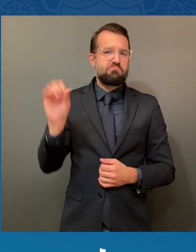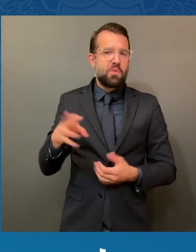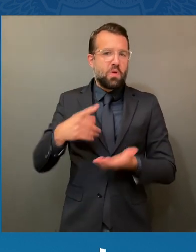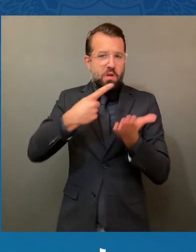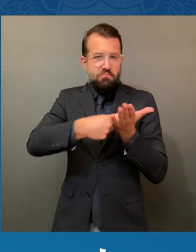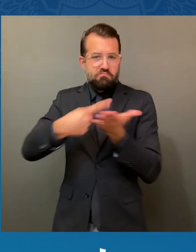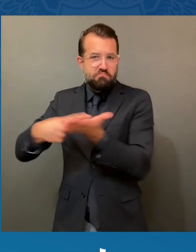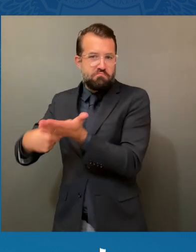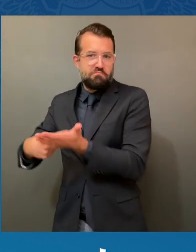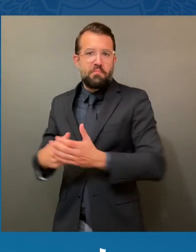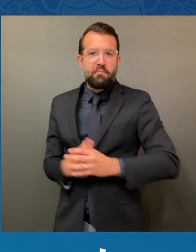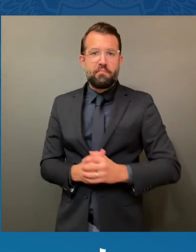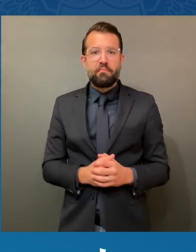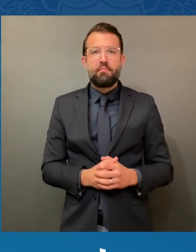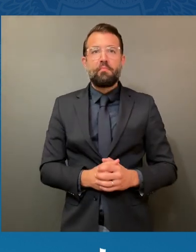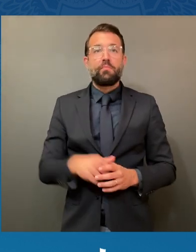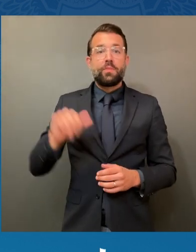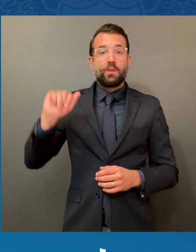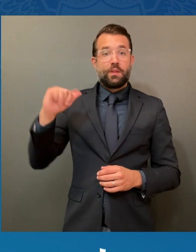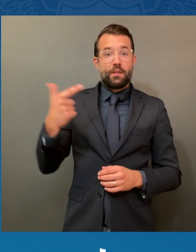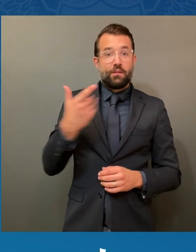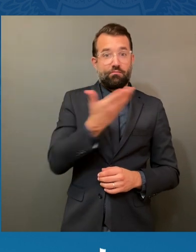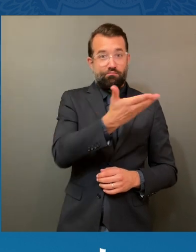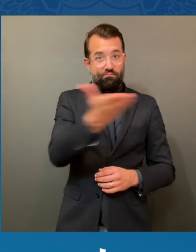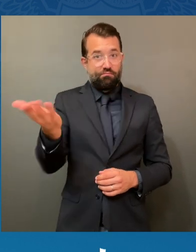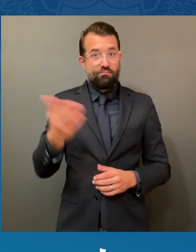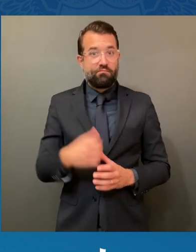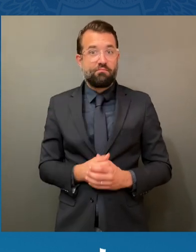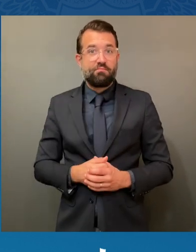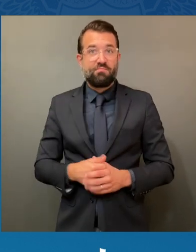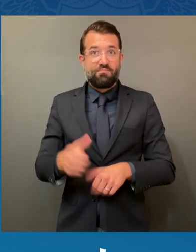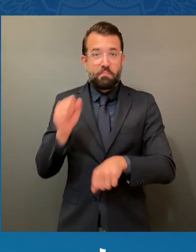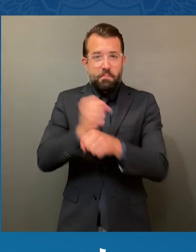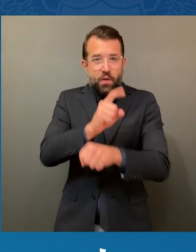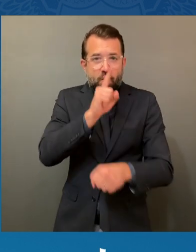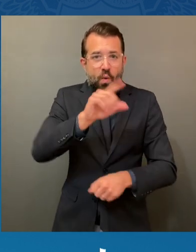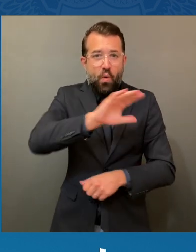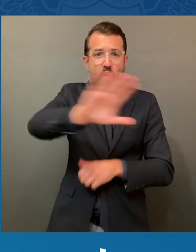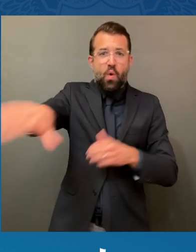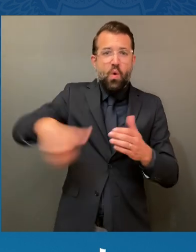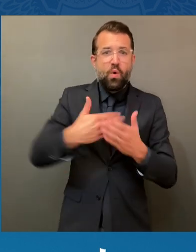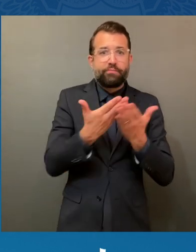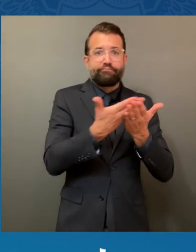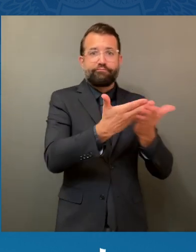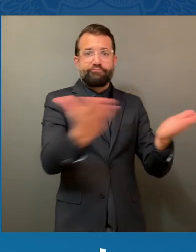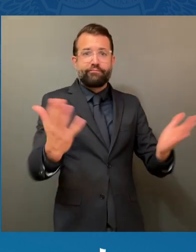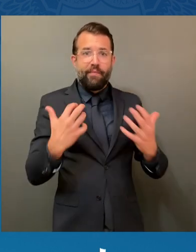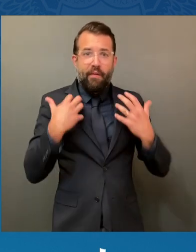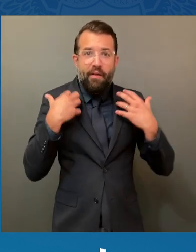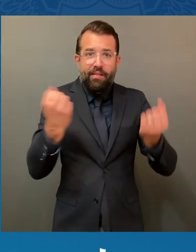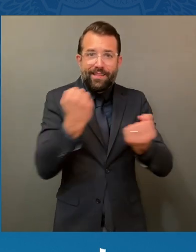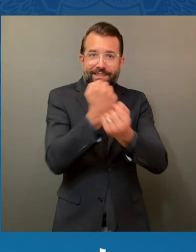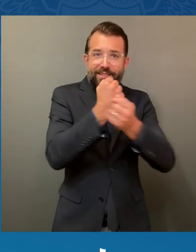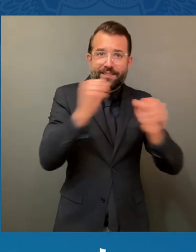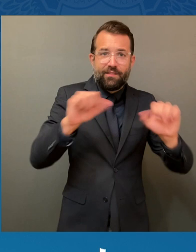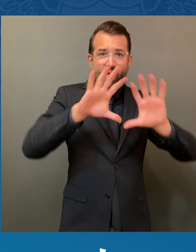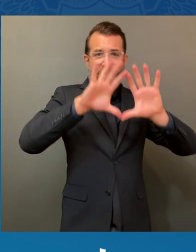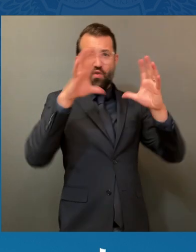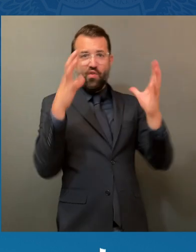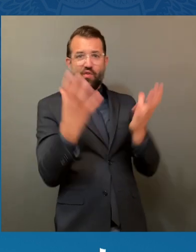to serve as guardians of the health, safety, and wellbeing of consumers, as I said earlier. For example, when I was Attorney General of California,